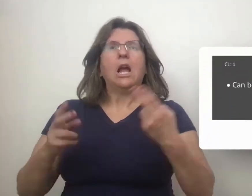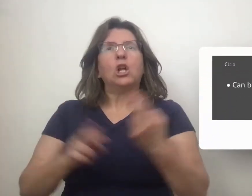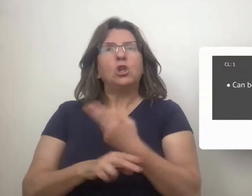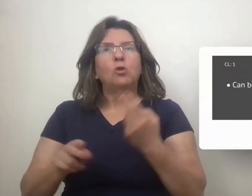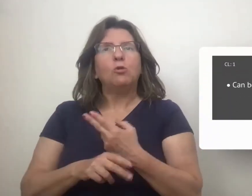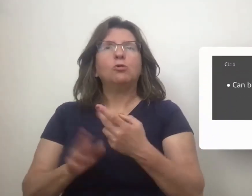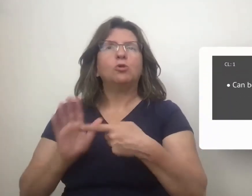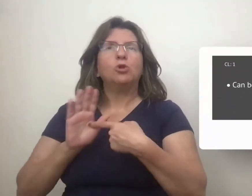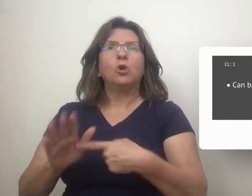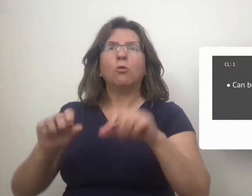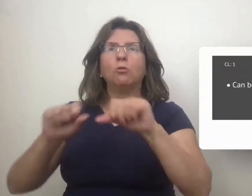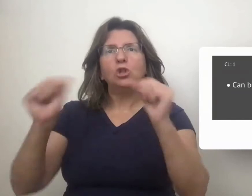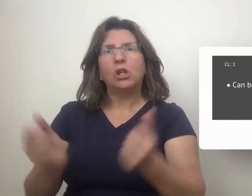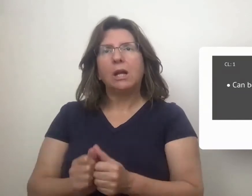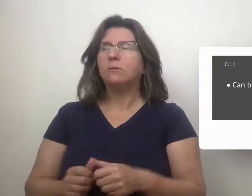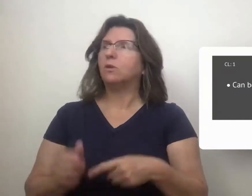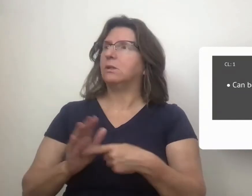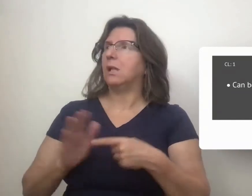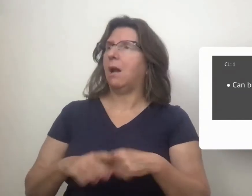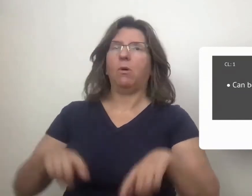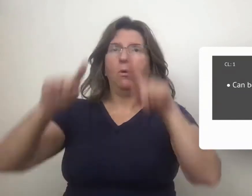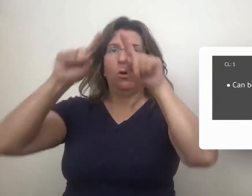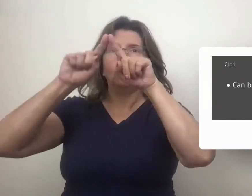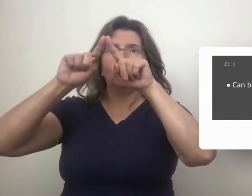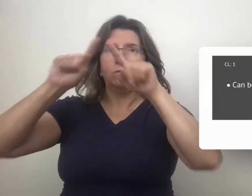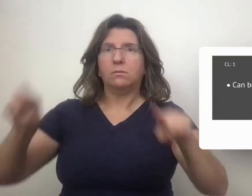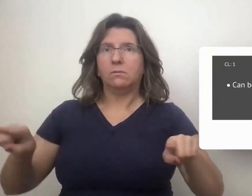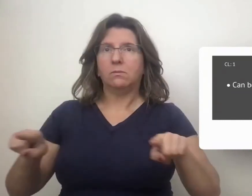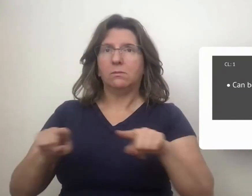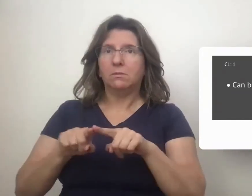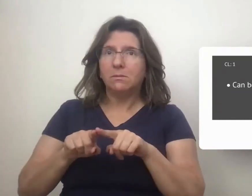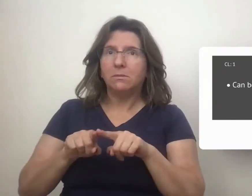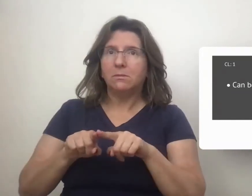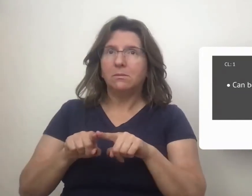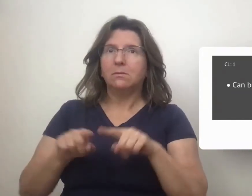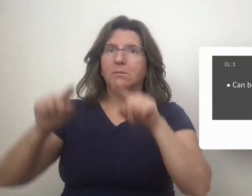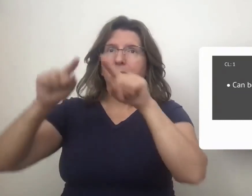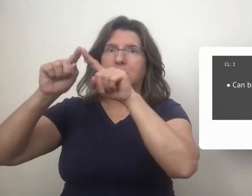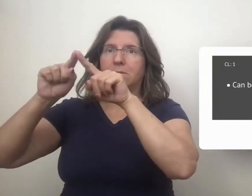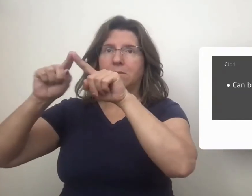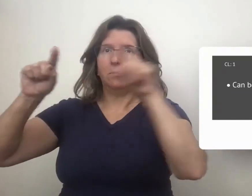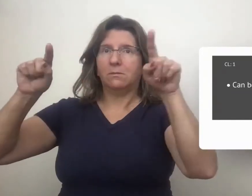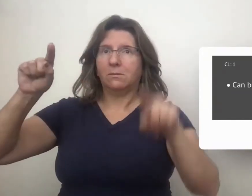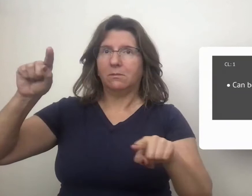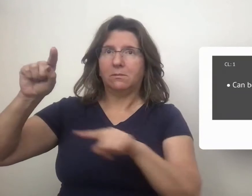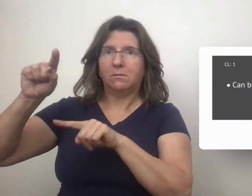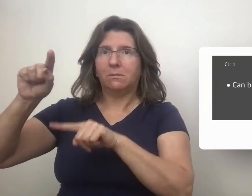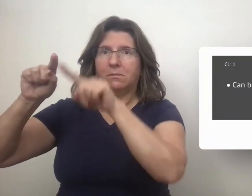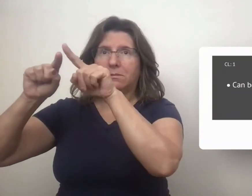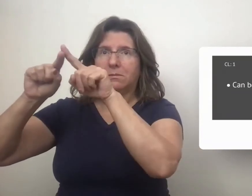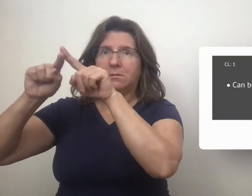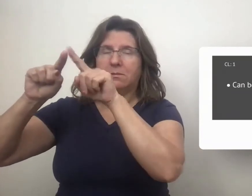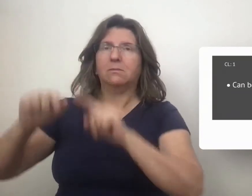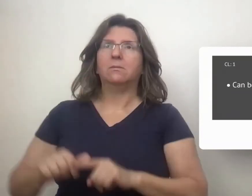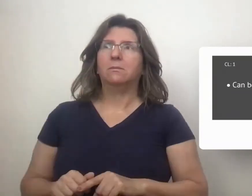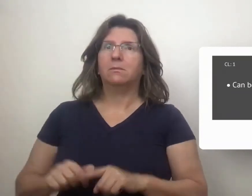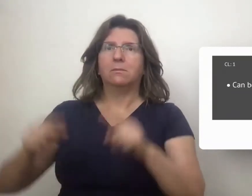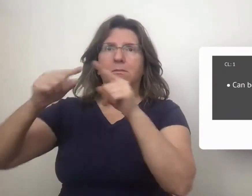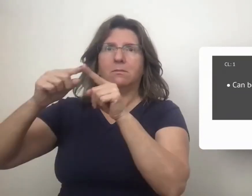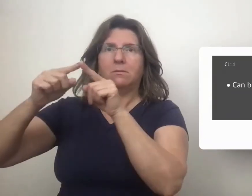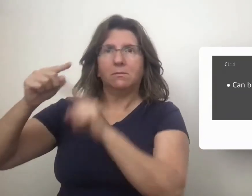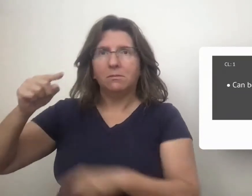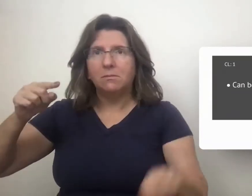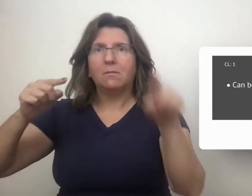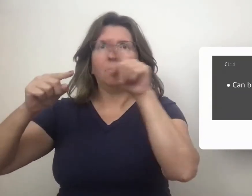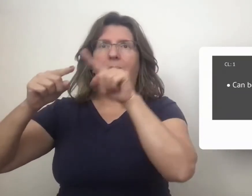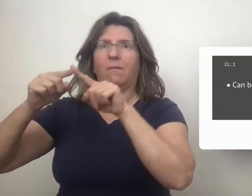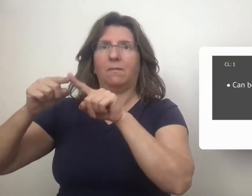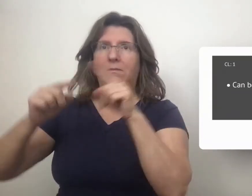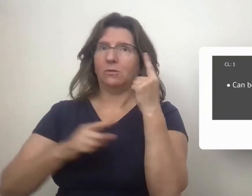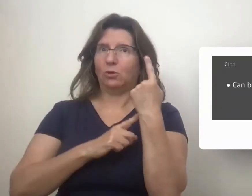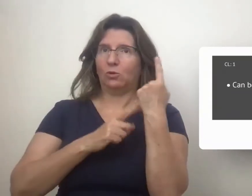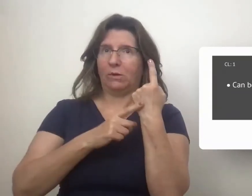1 can be used to outline shapes: a triangle, a square, a circle.